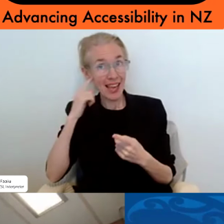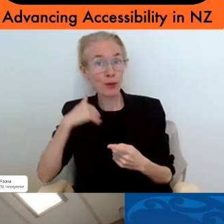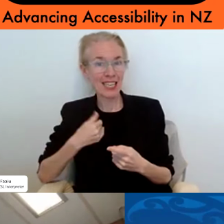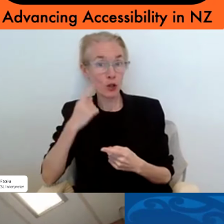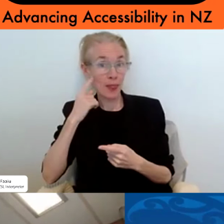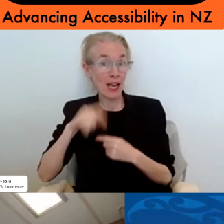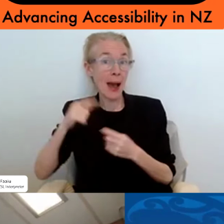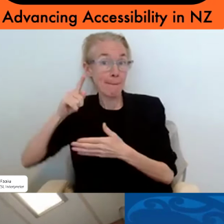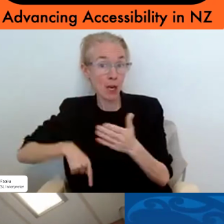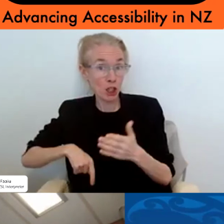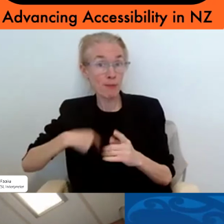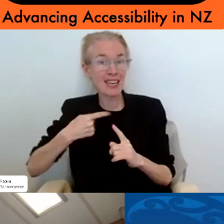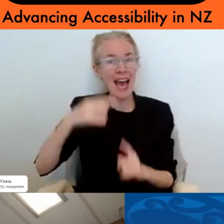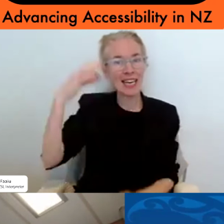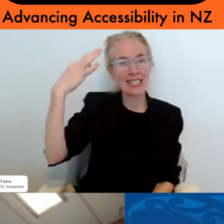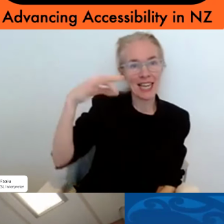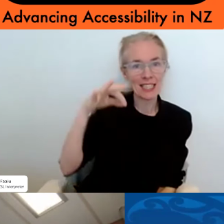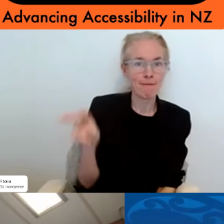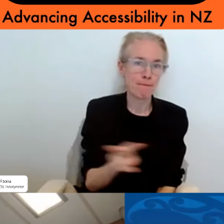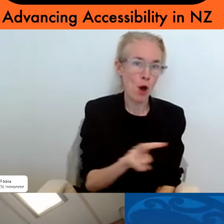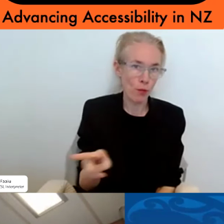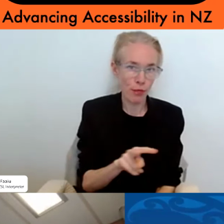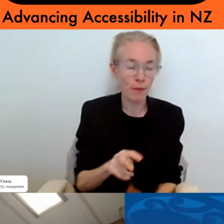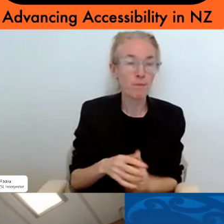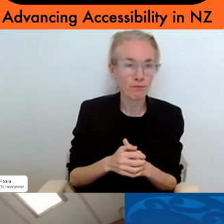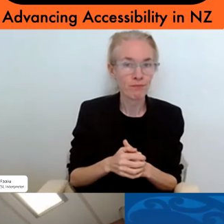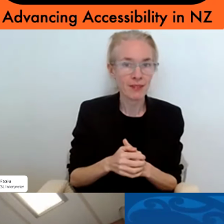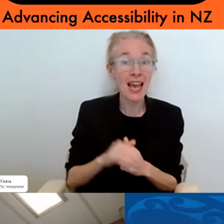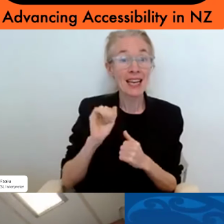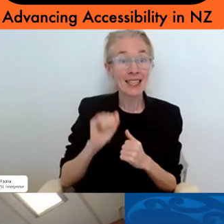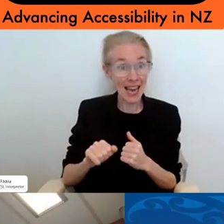some taxpayer funding at this problem, but we also have to have the stick